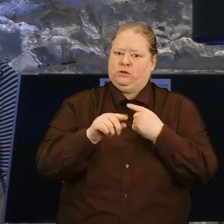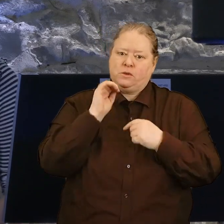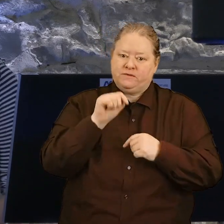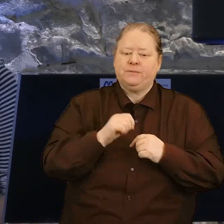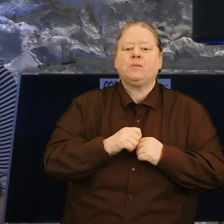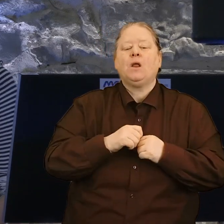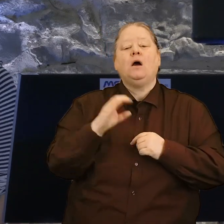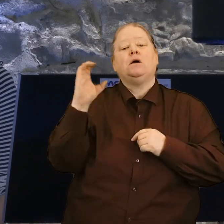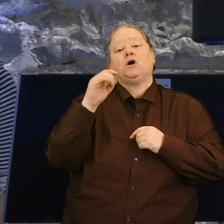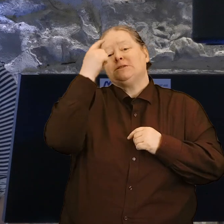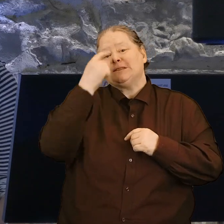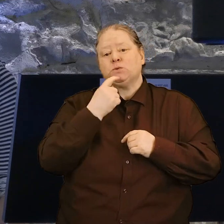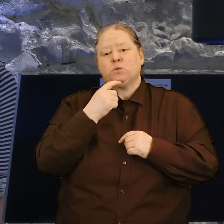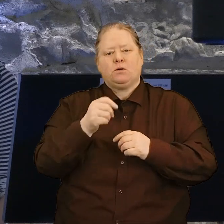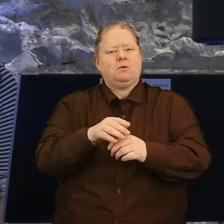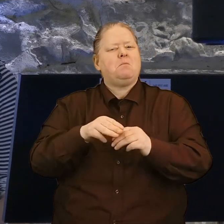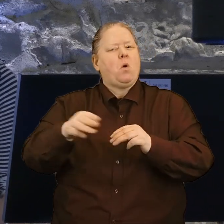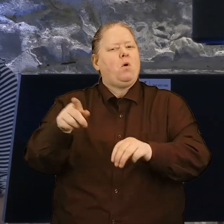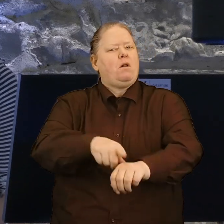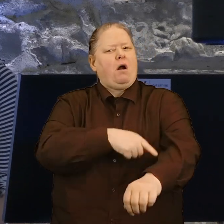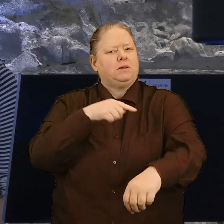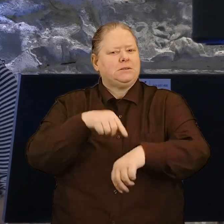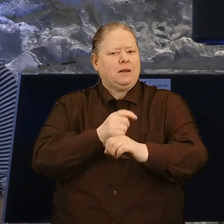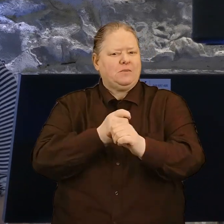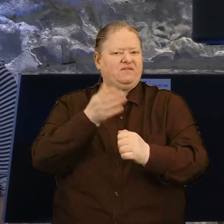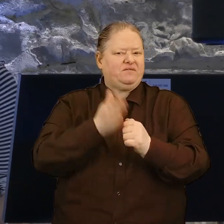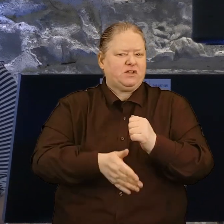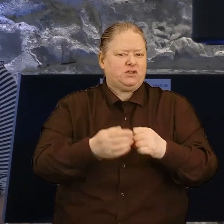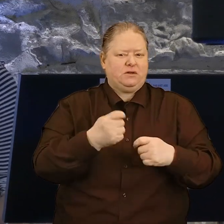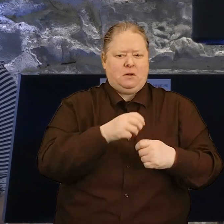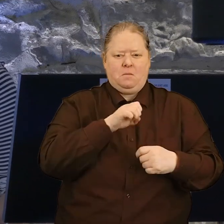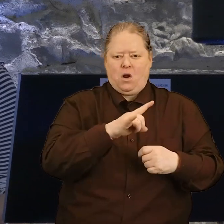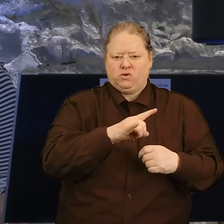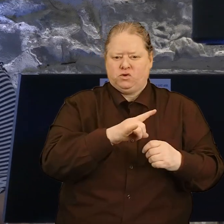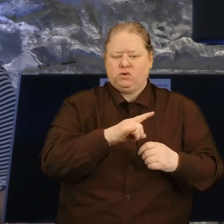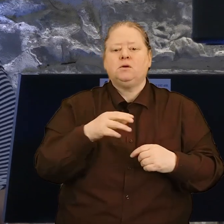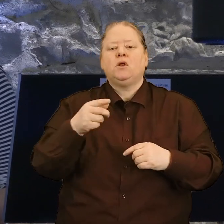Corrigan's statue took longer than Marsh's to complete, and the third commission from the College to Foley would take even longer.